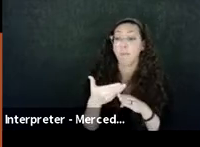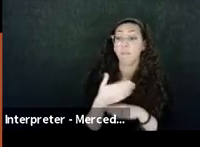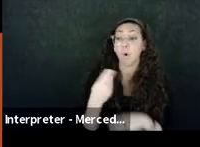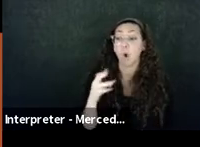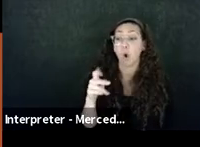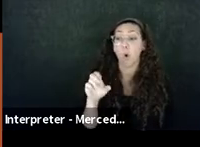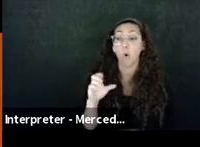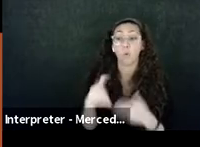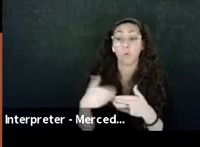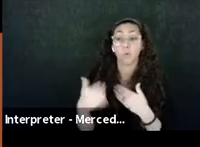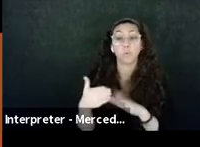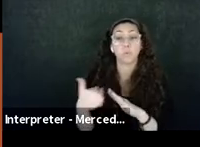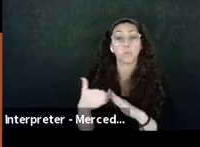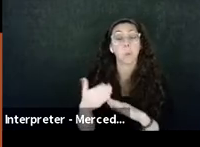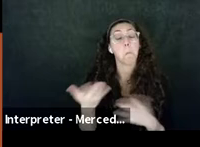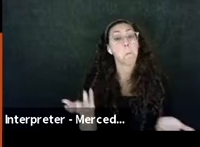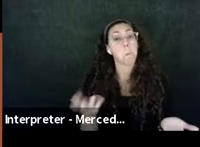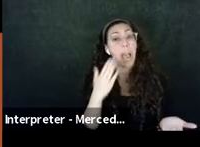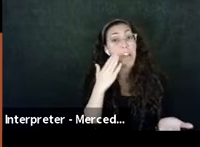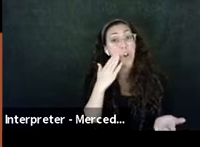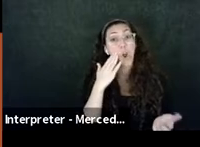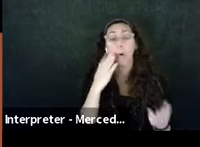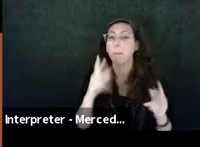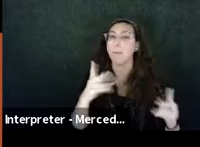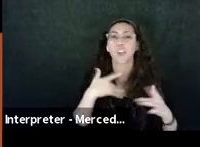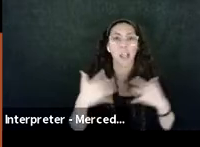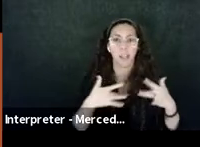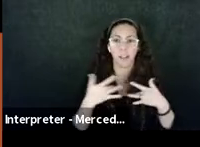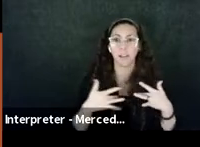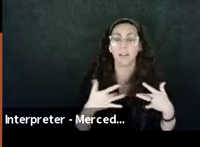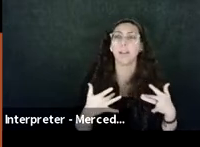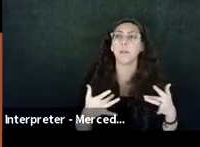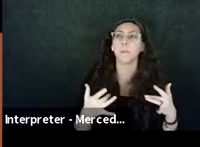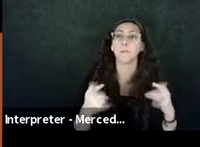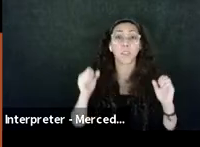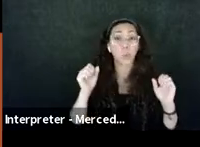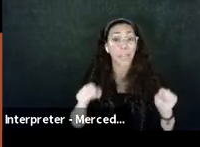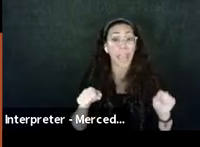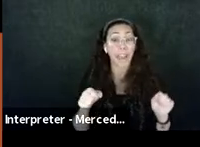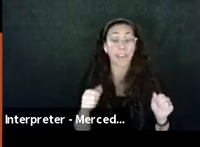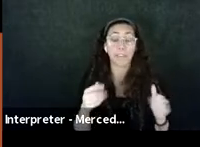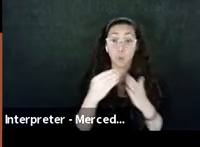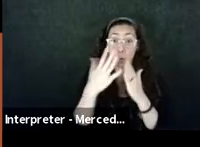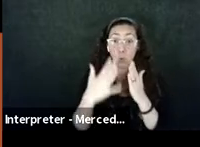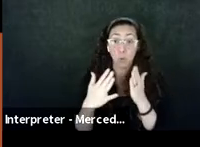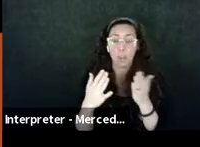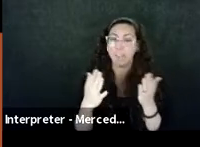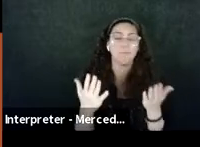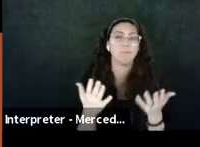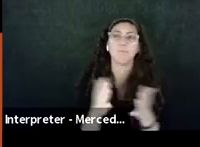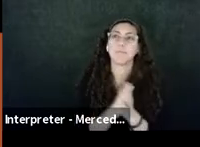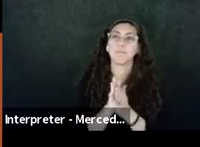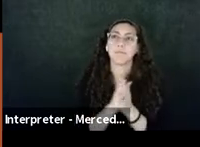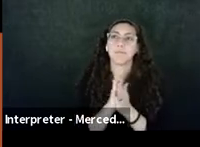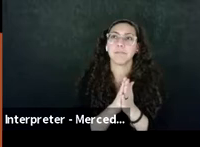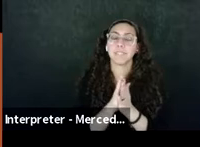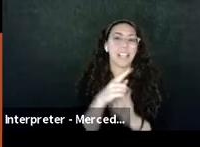Natalie Chavez: Well, I mean, I know that people are chomping at the bit we can take the note of the students like I said I would be lying to you if I said that all this was set up. That's not true.